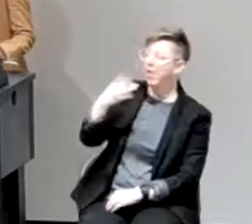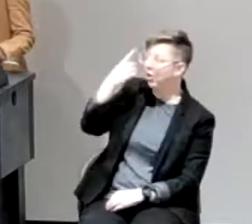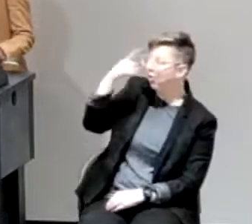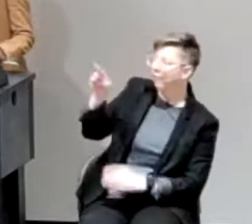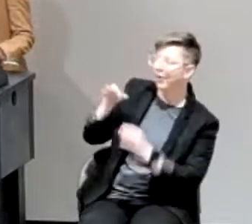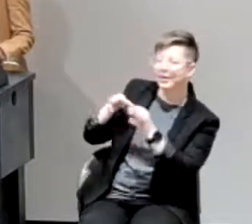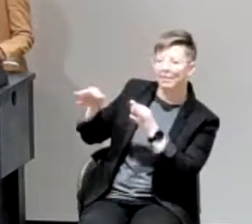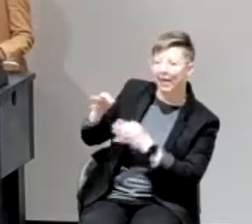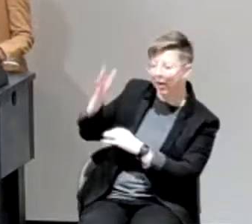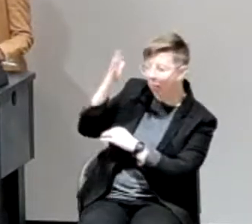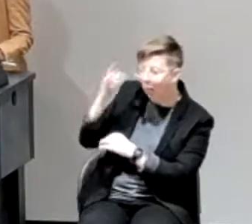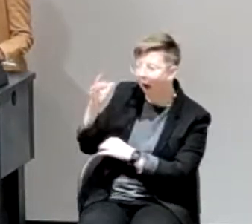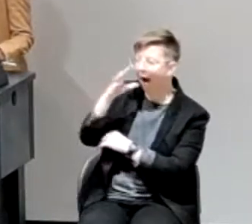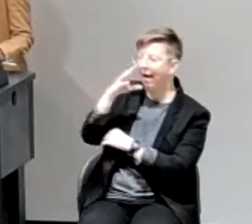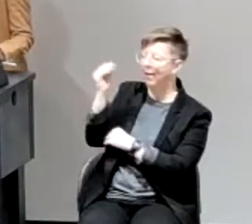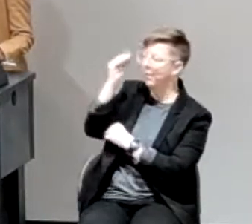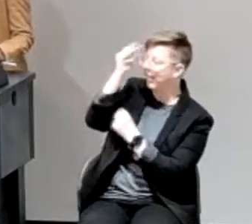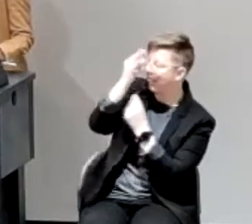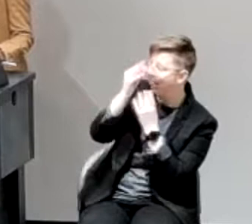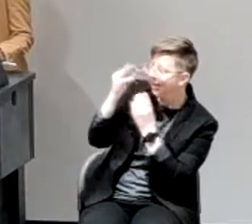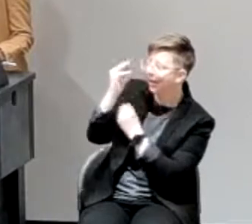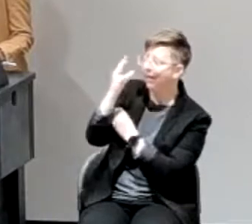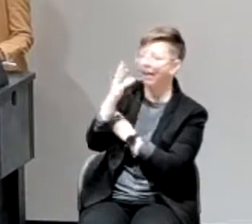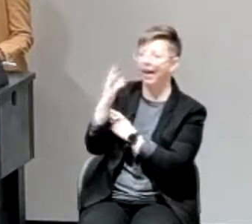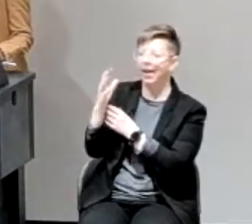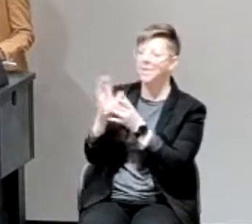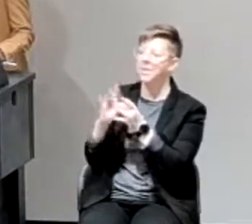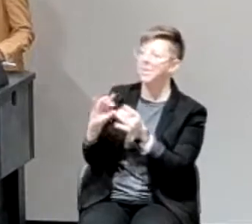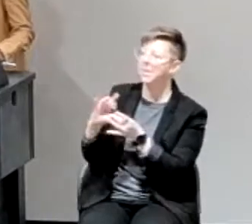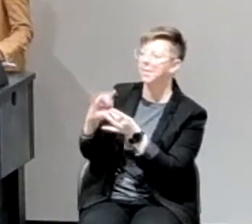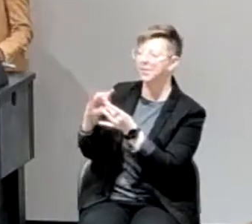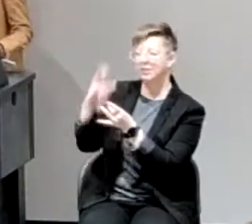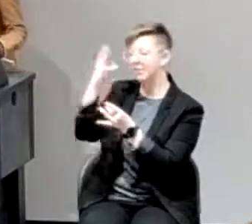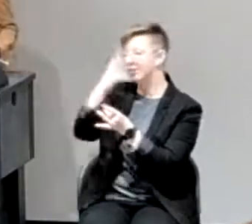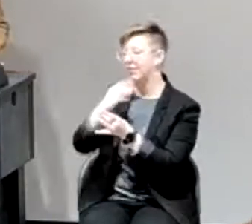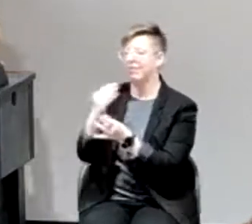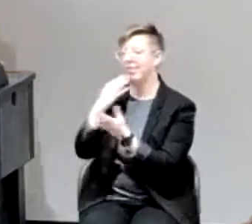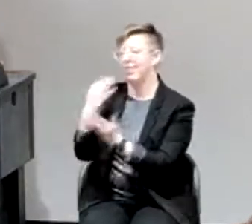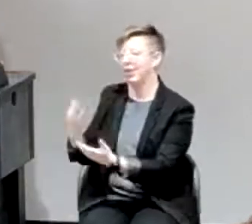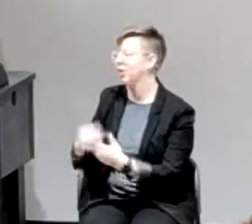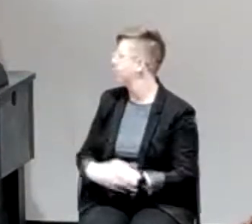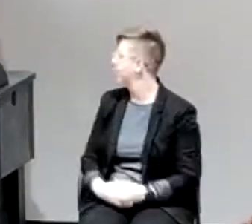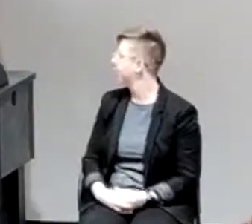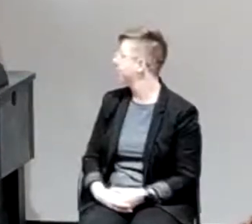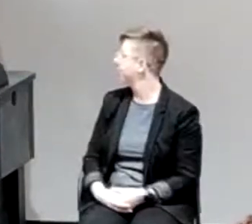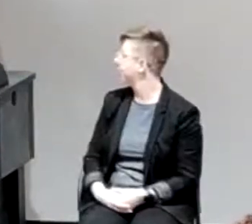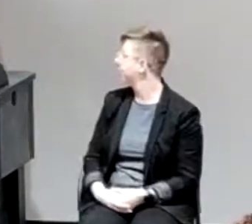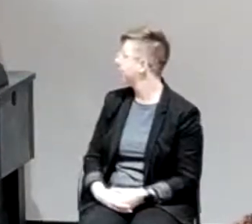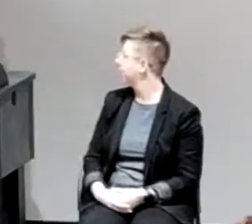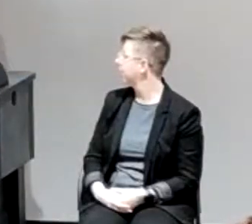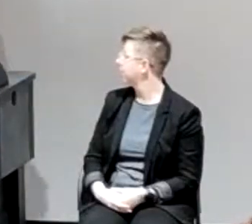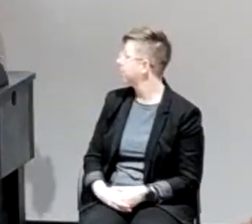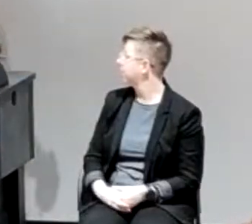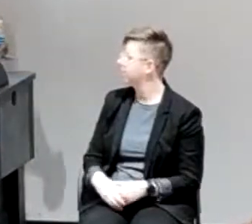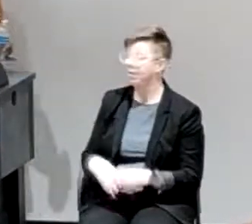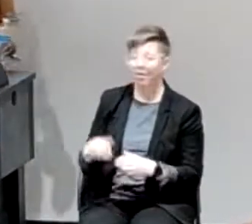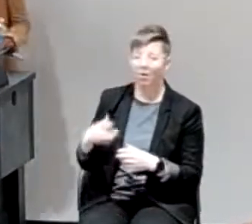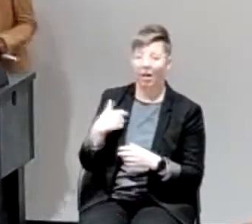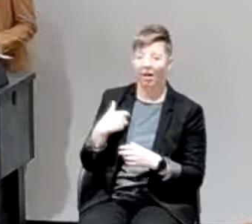Not only just for the individual students we serve but for this economy and for this region. Thank you for painting the why for us